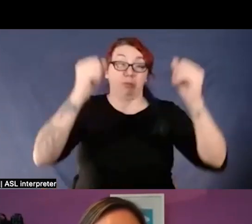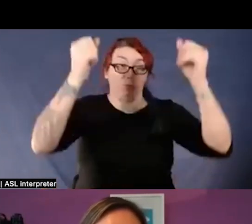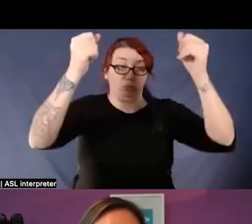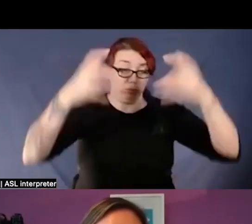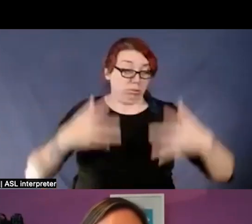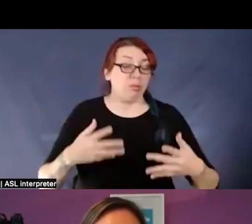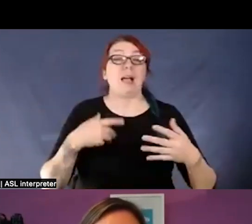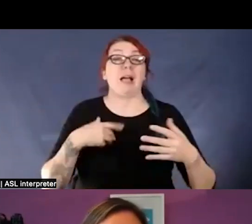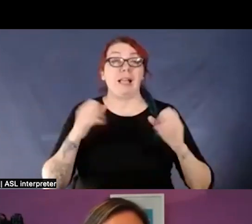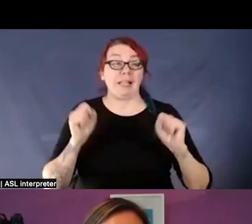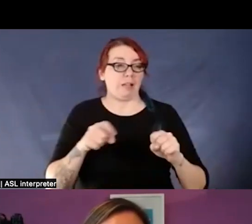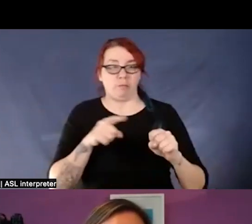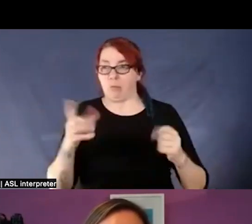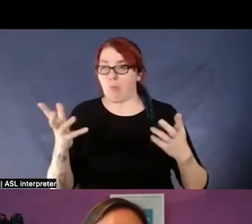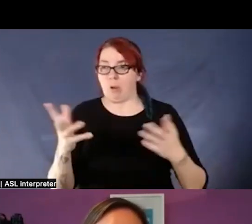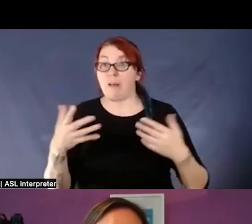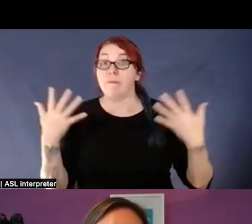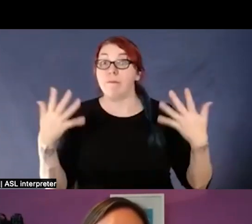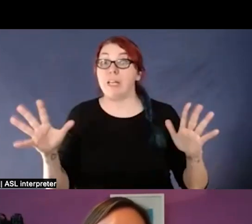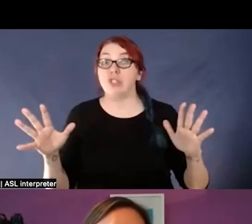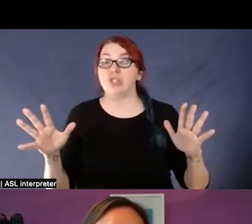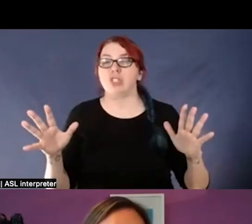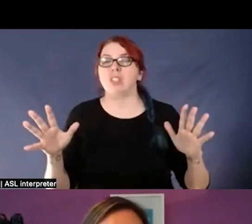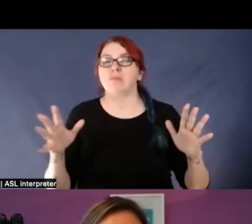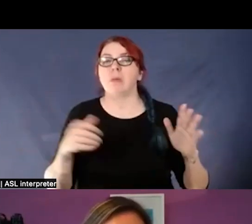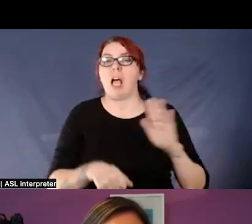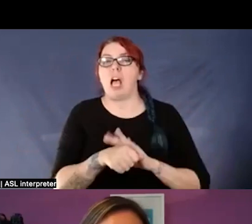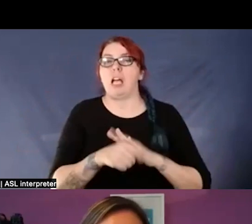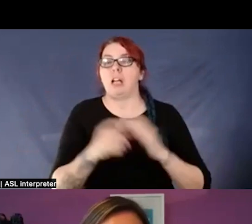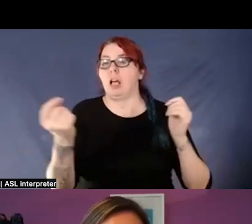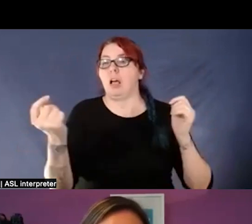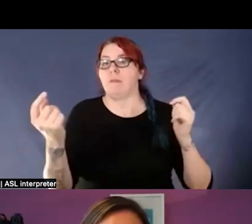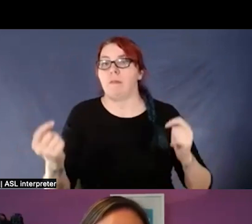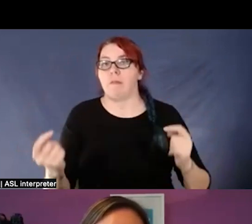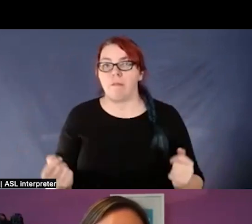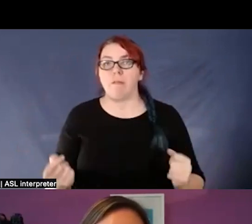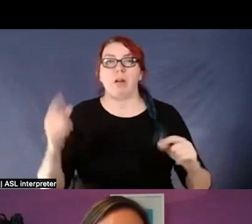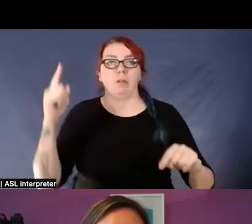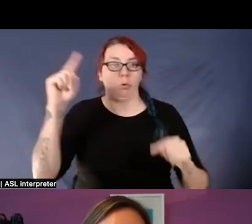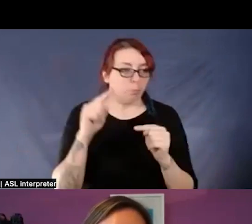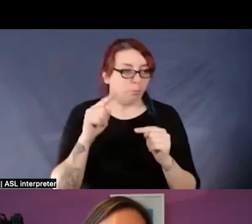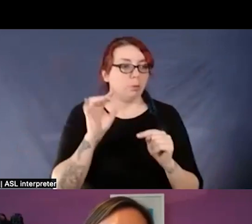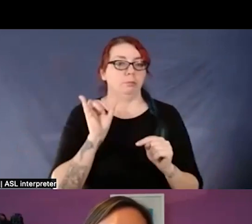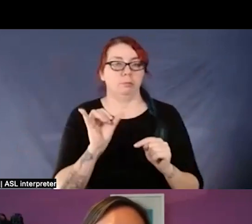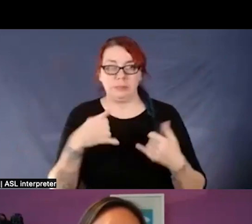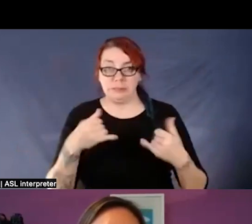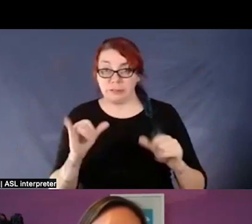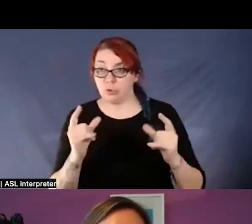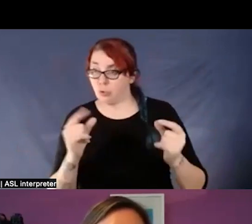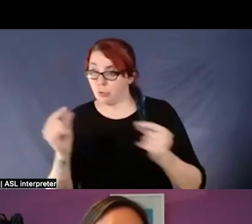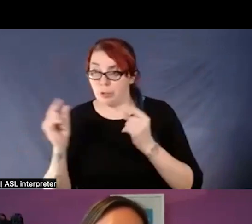who needs to do what. So onboarding new lines and going through the process of organising